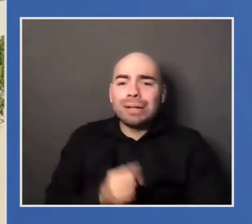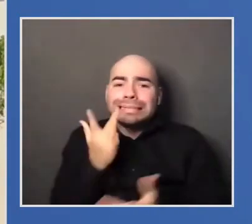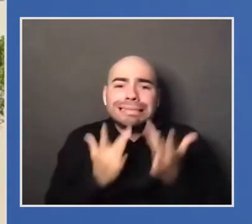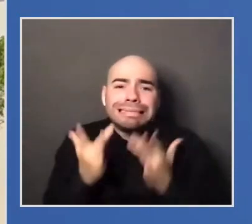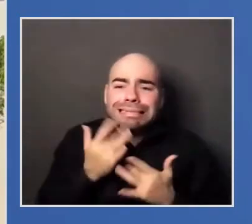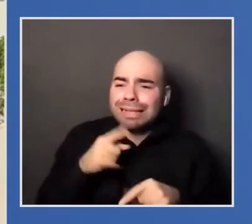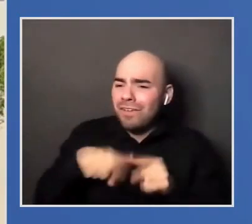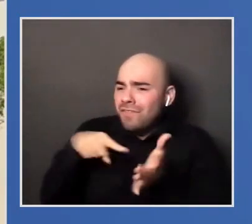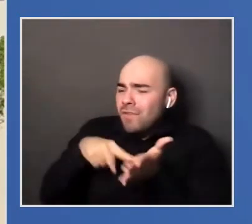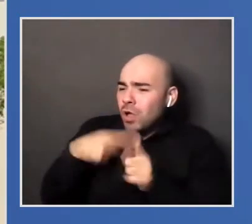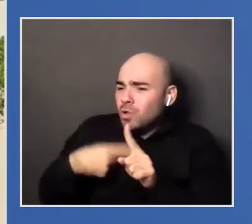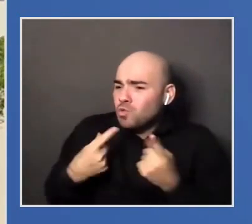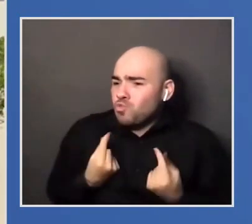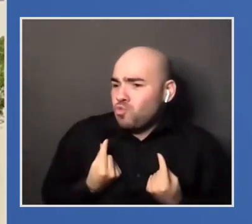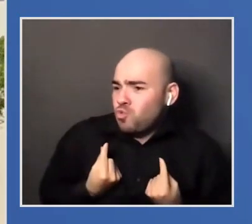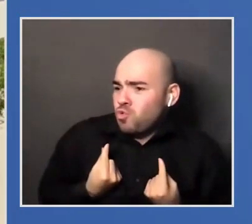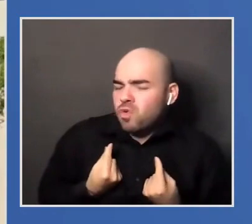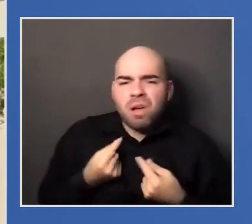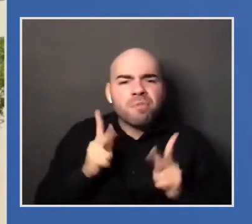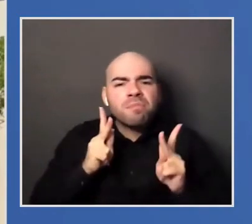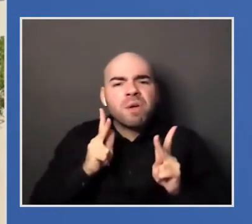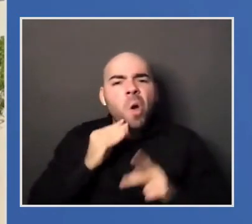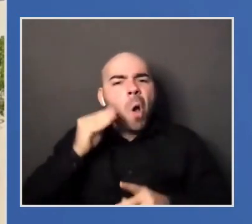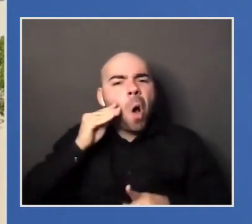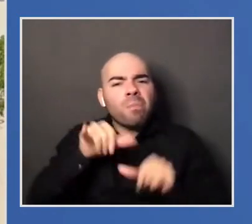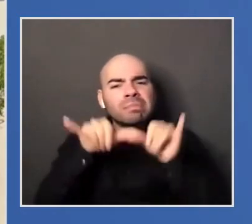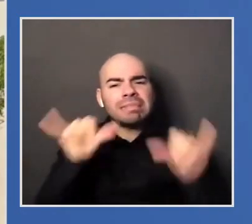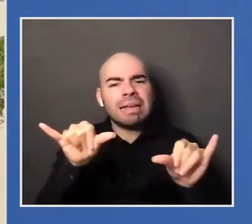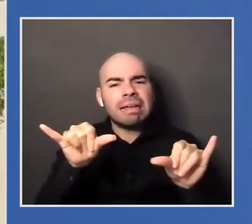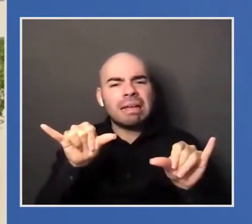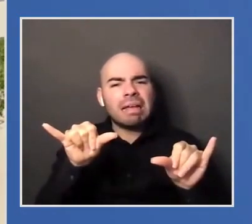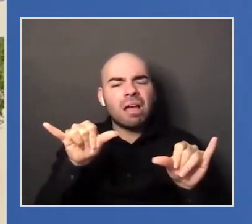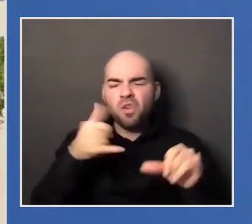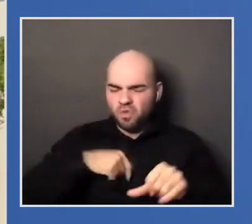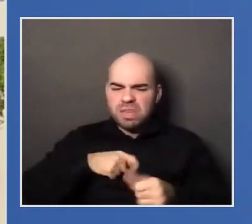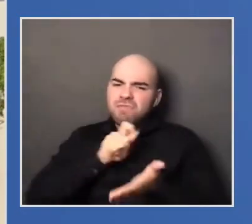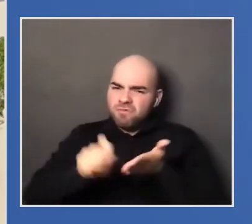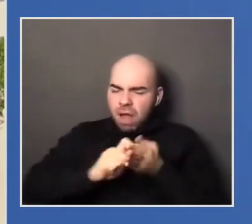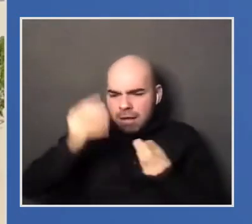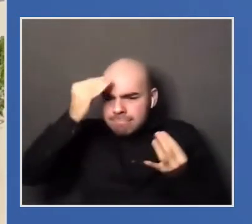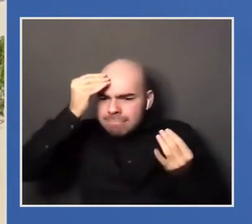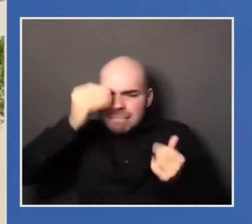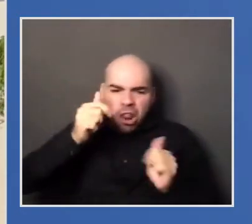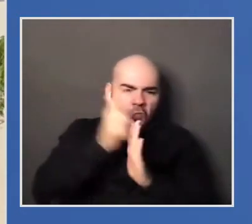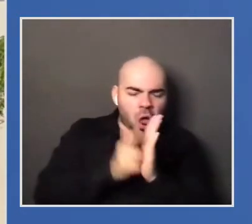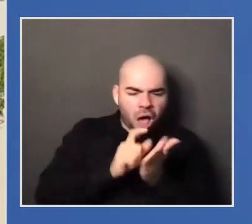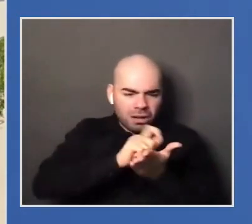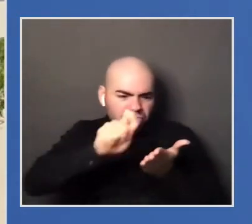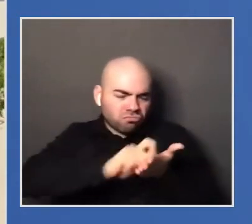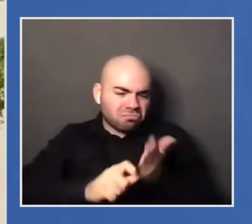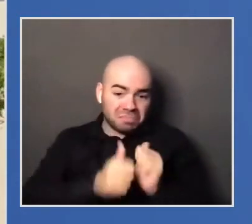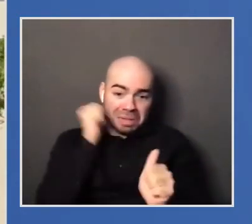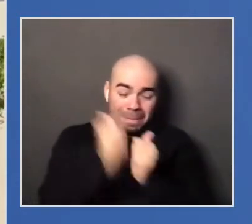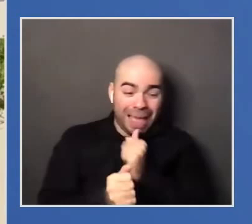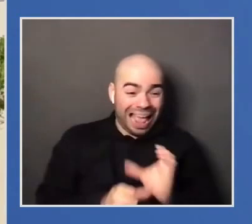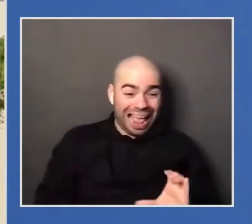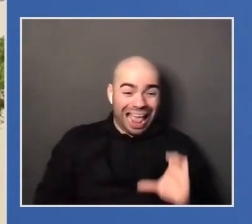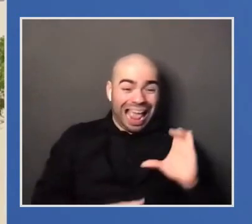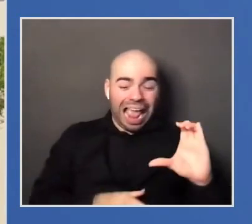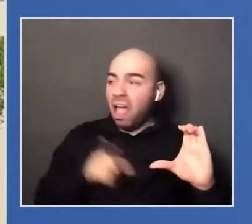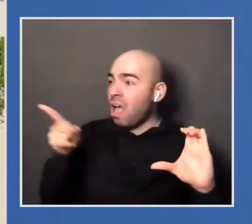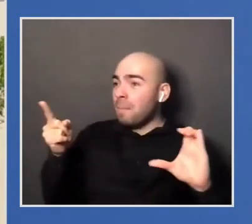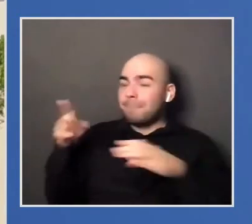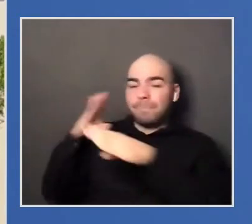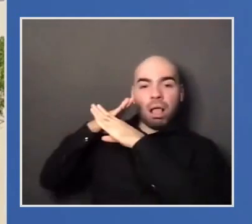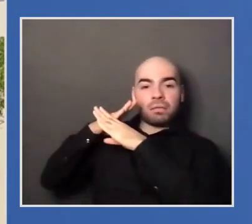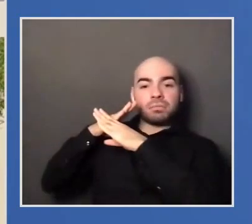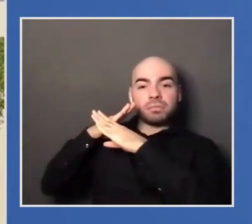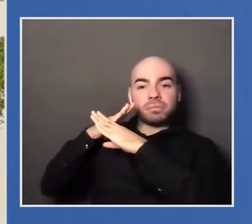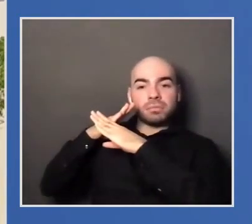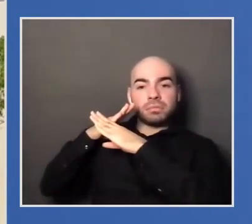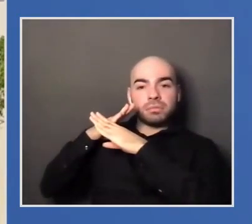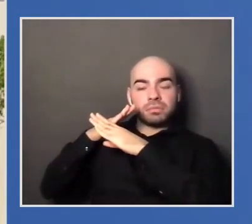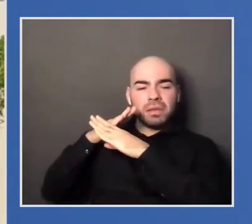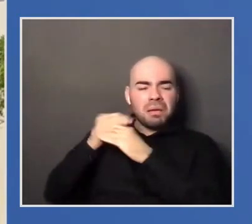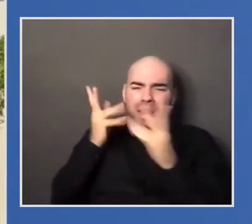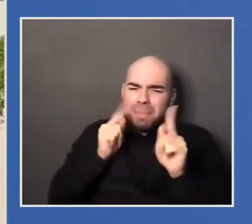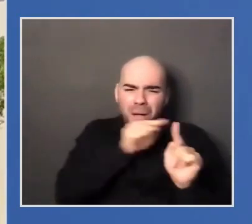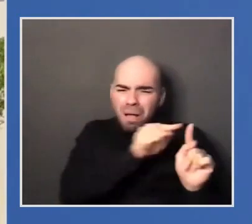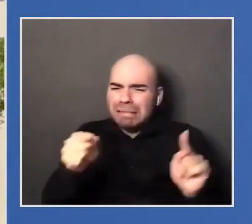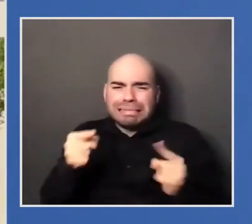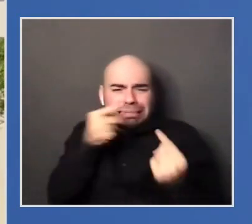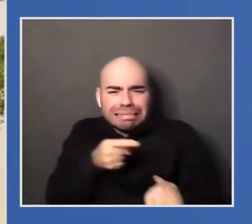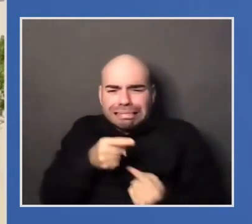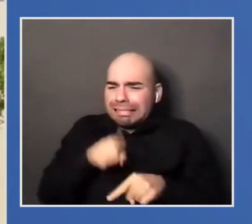REFUSE TO POSTPONE WHAT IS